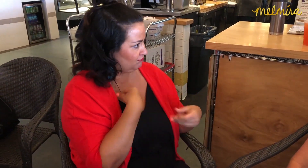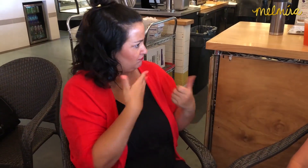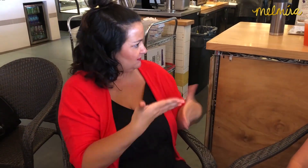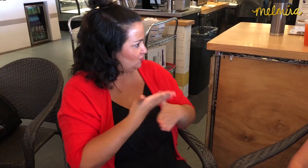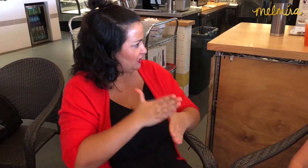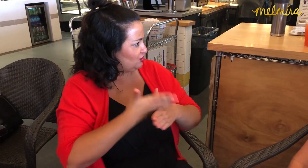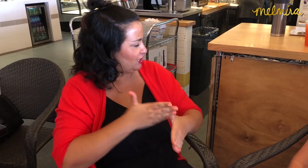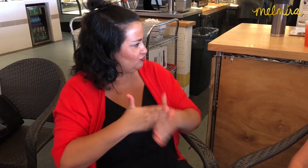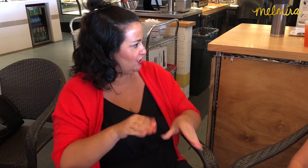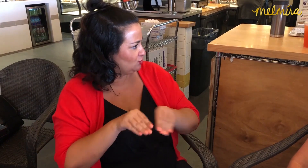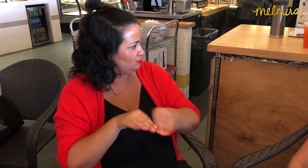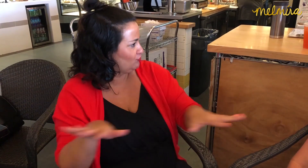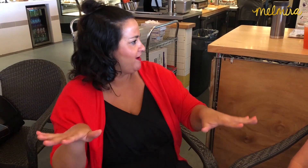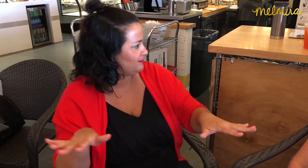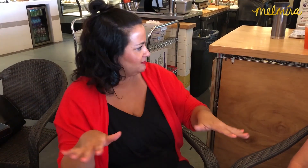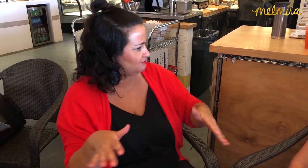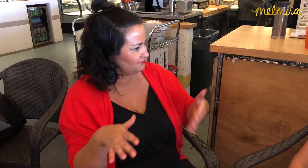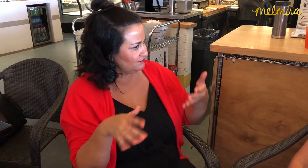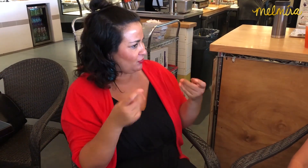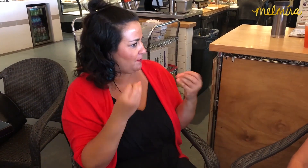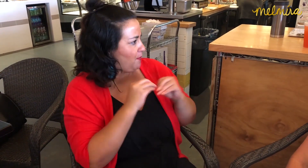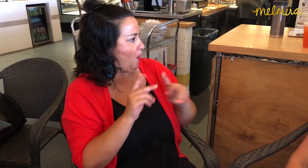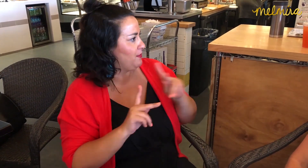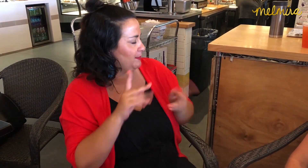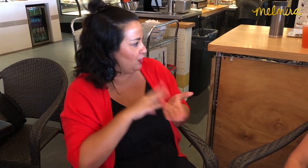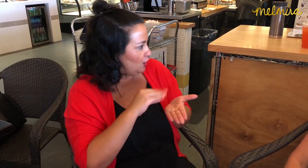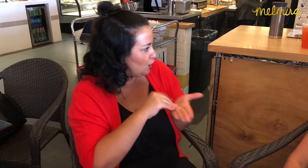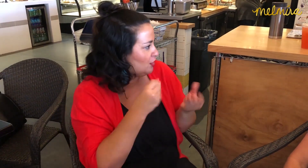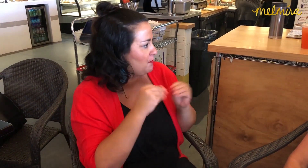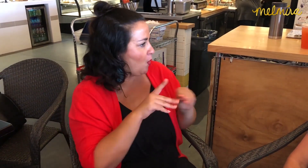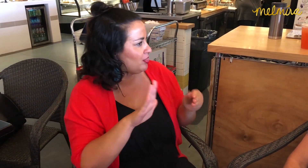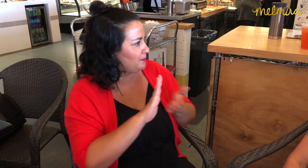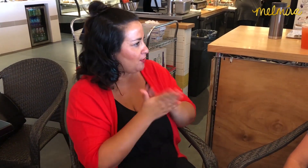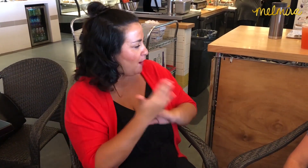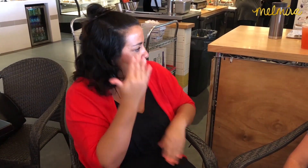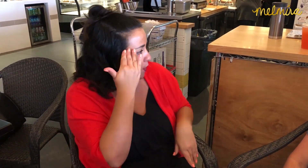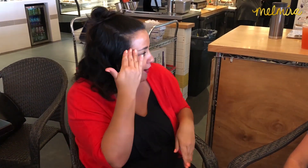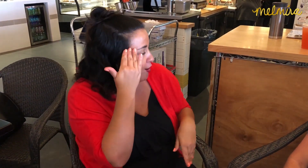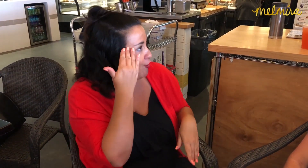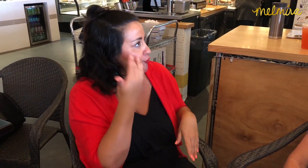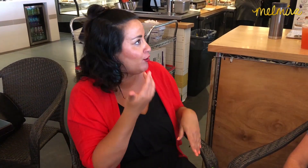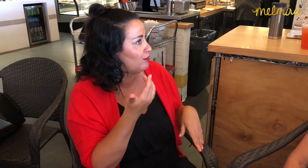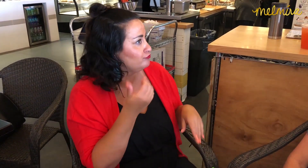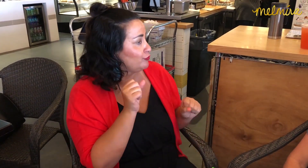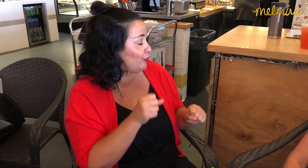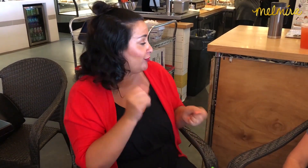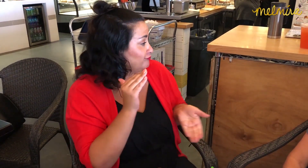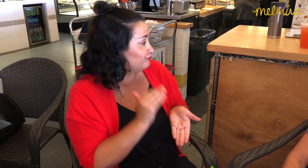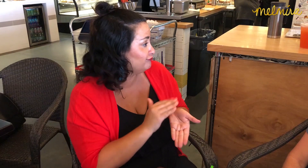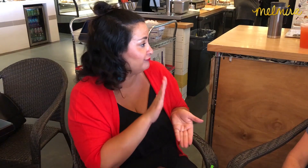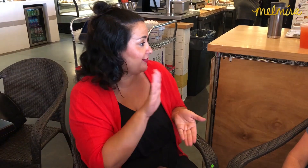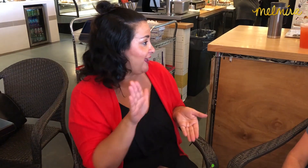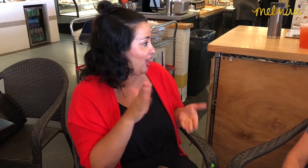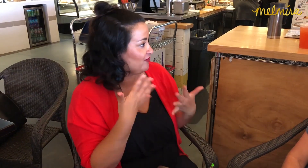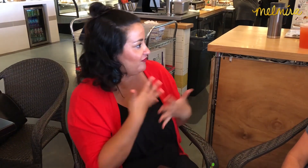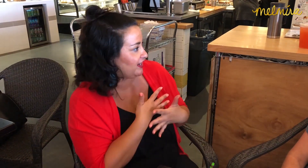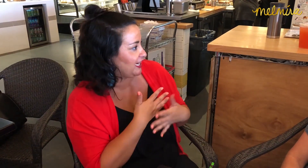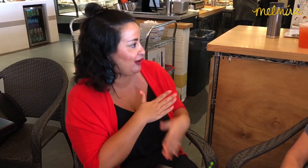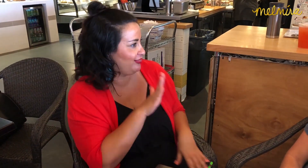The more you spread, the more people become aware and quite possibly lessen their fear and ignorance